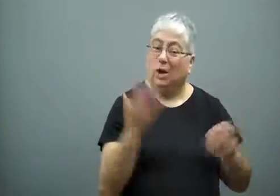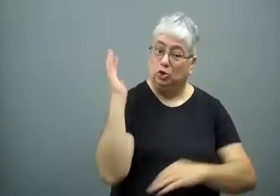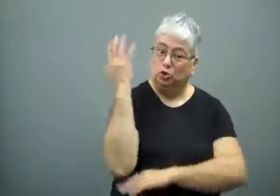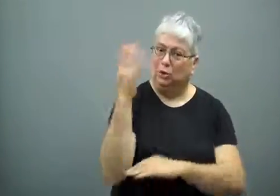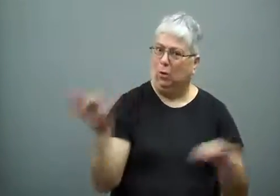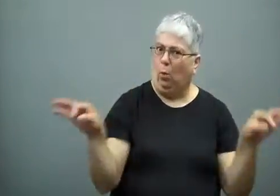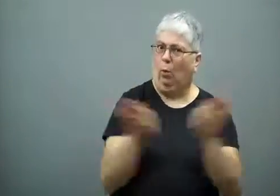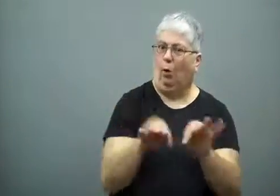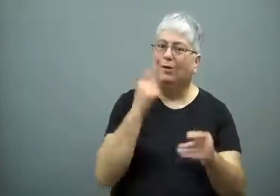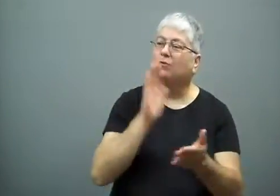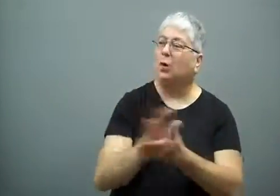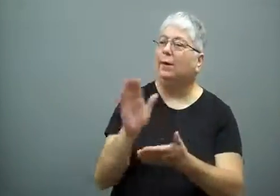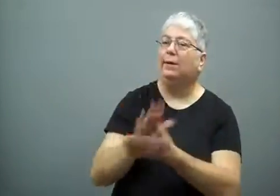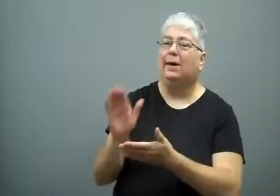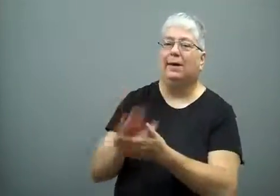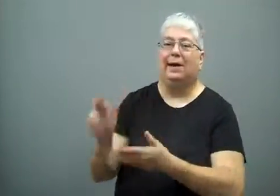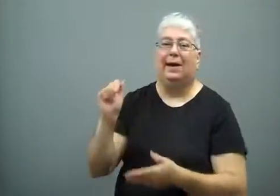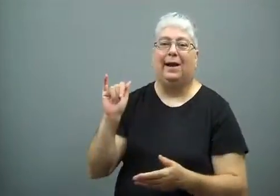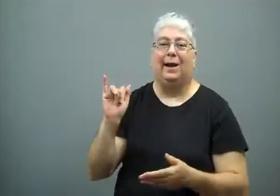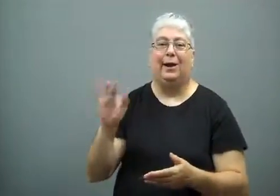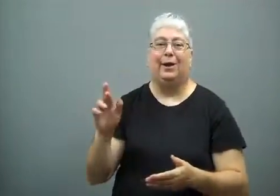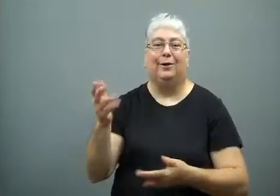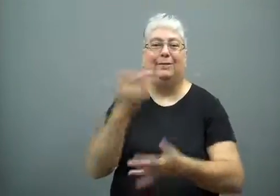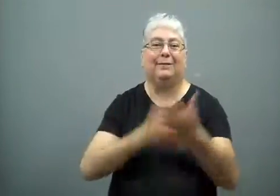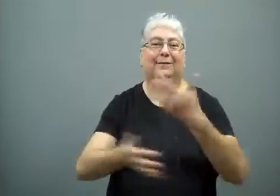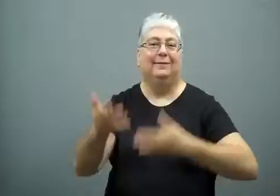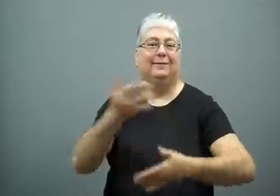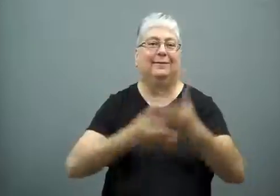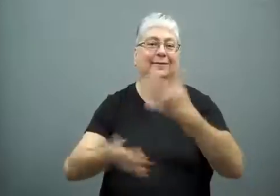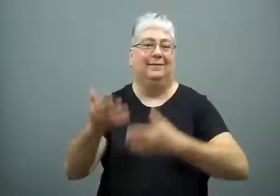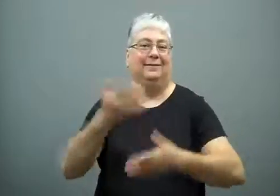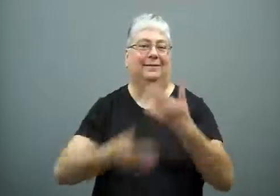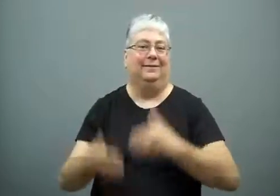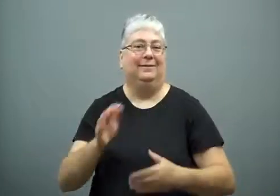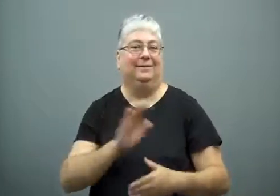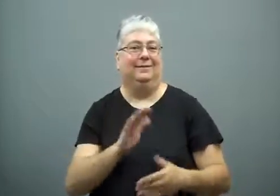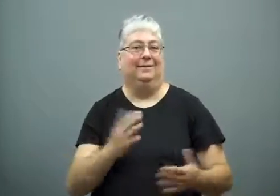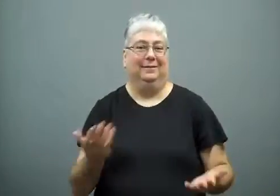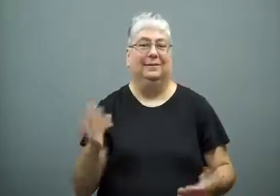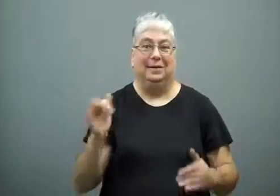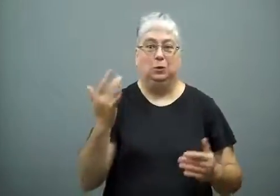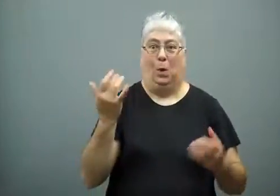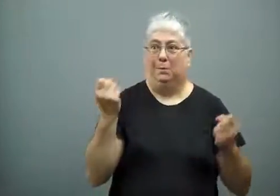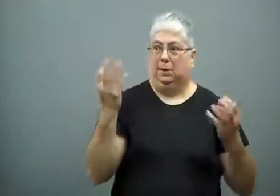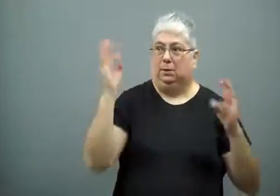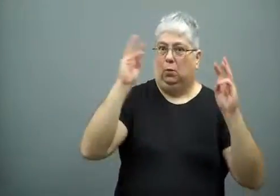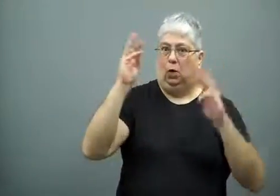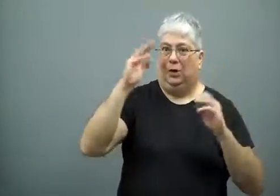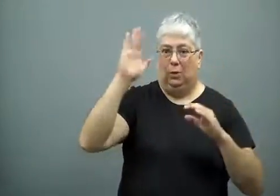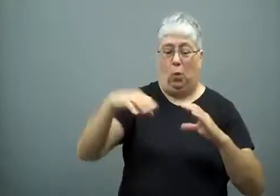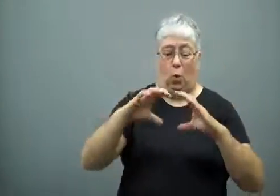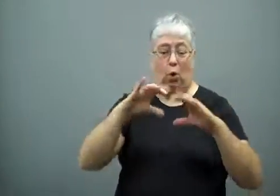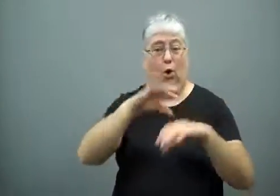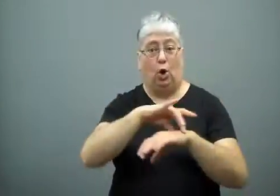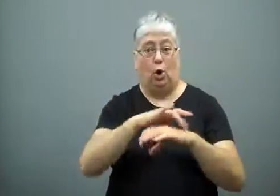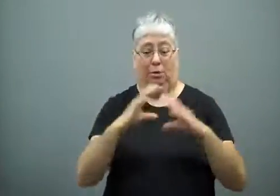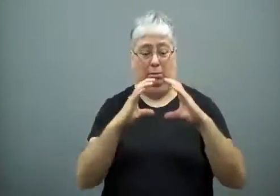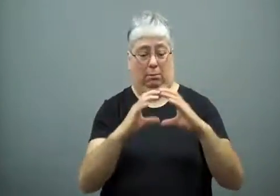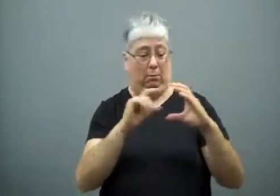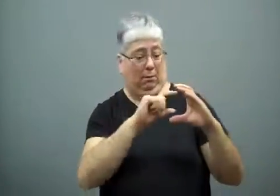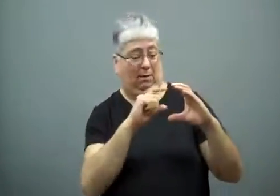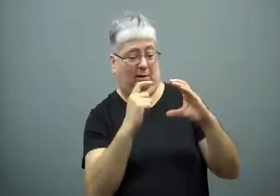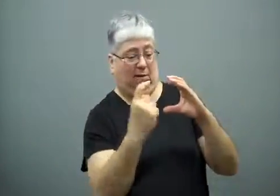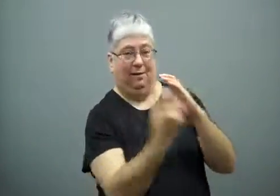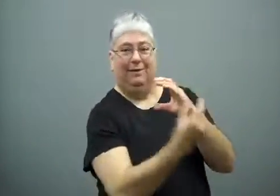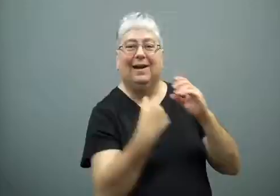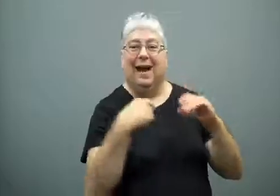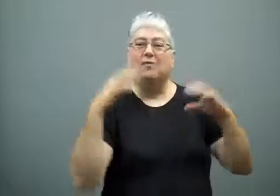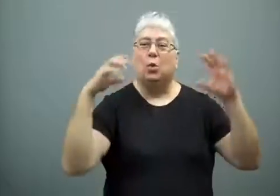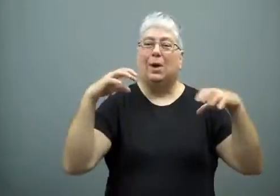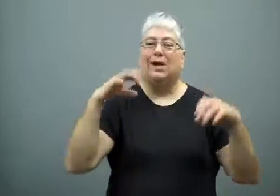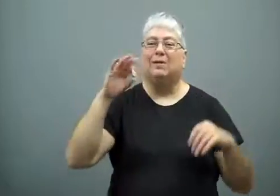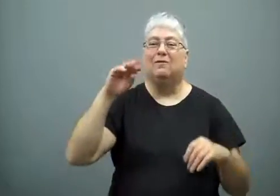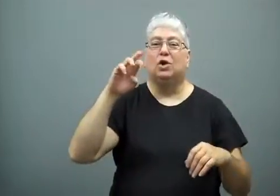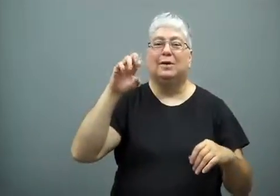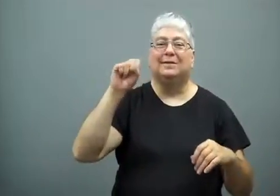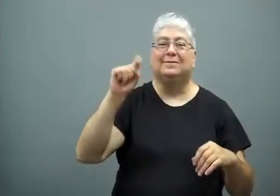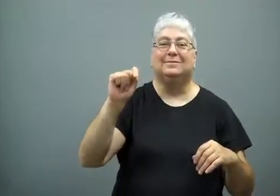Trees are invaluable for scrubbing the air.